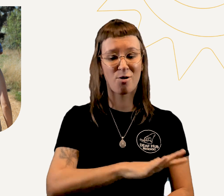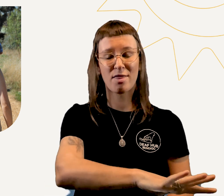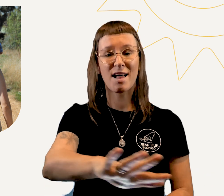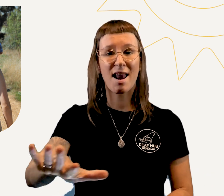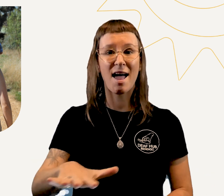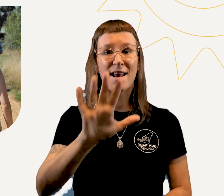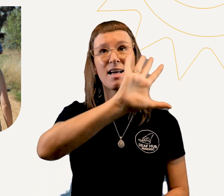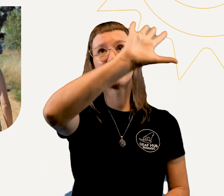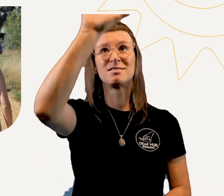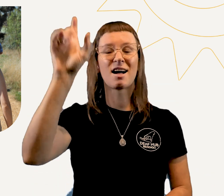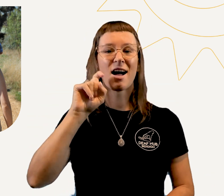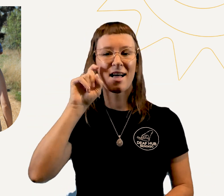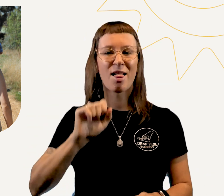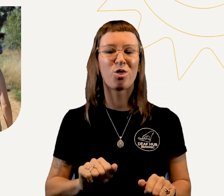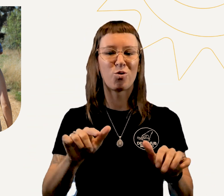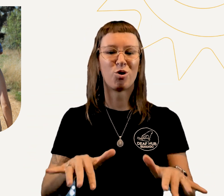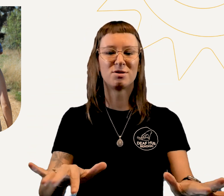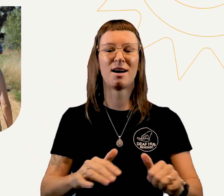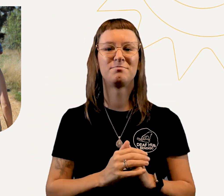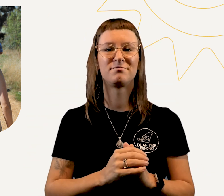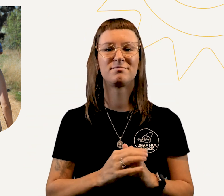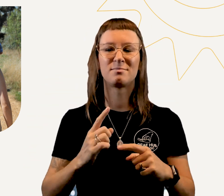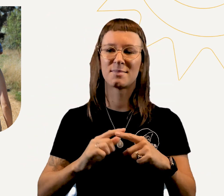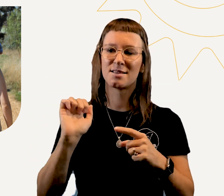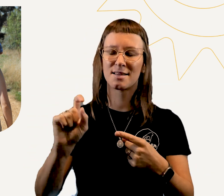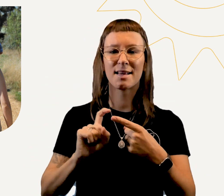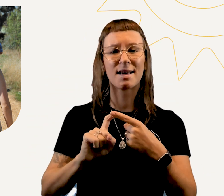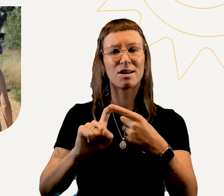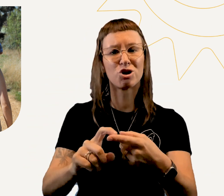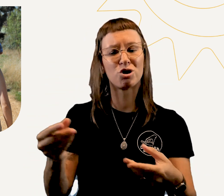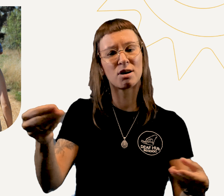sky, and waters, and the ongoing contribution their cultures make to the life of the region.